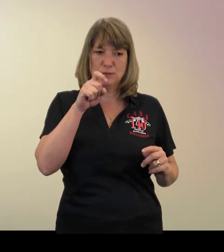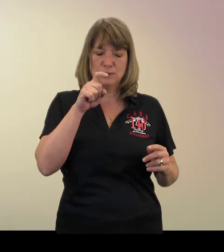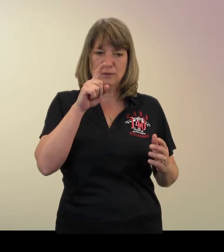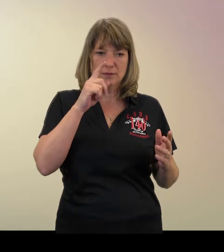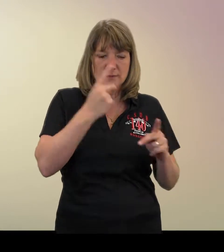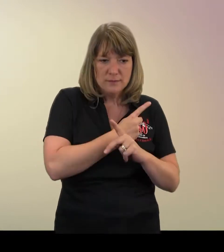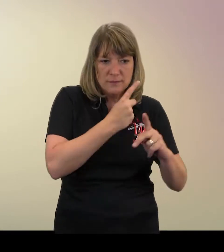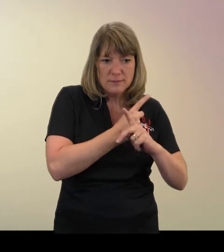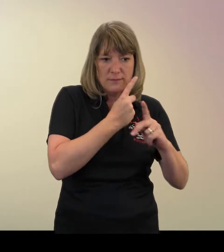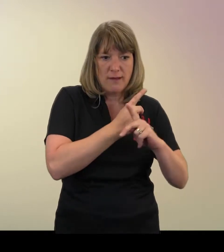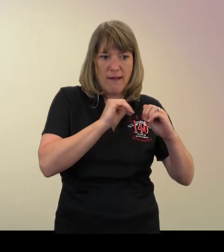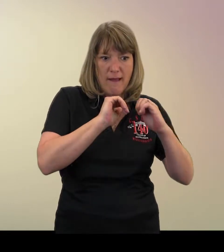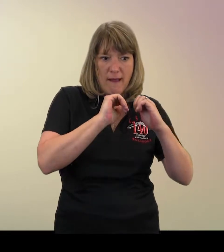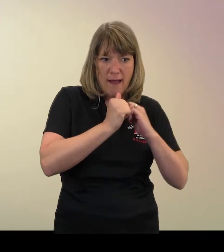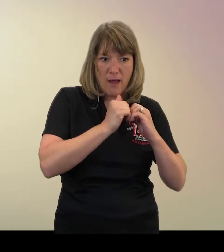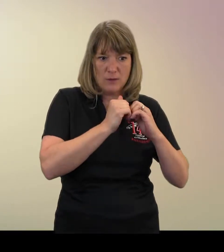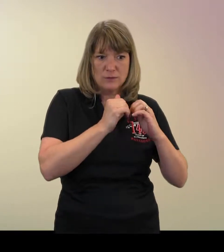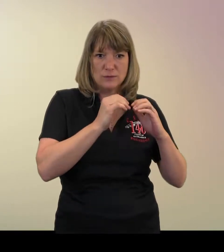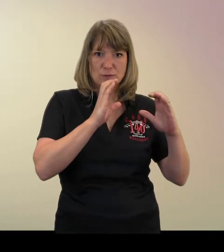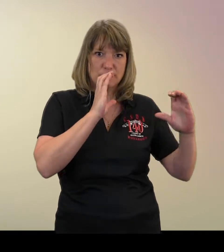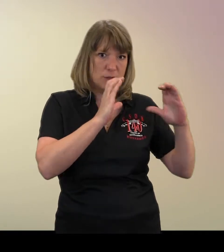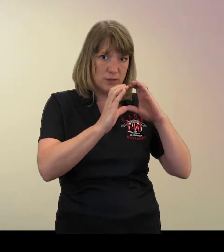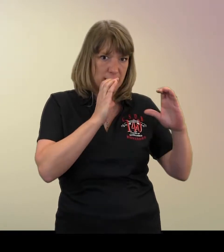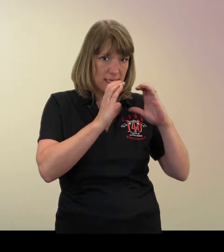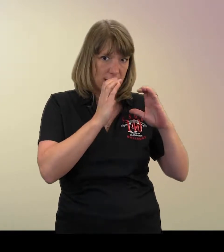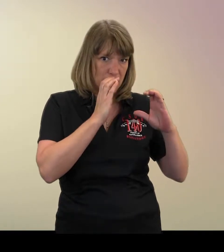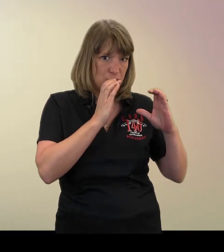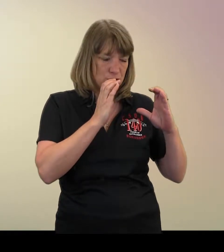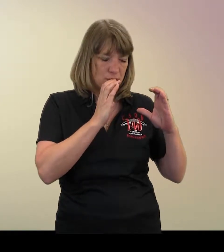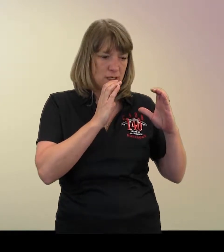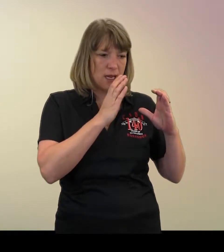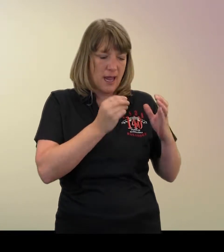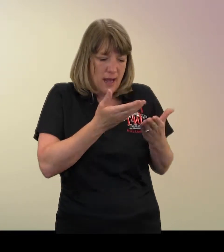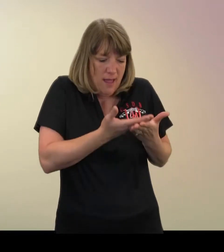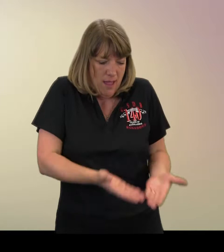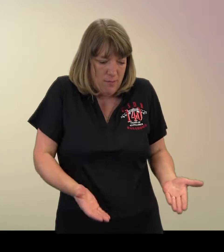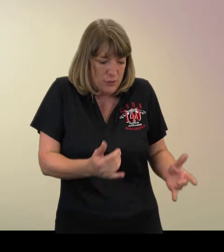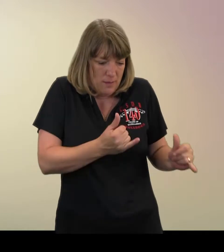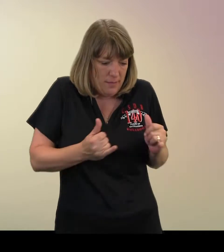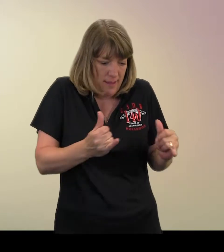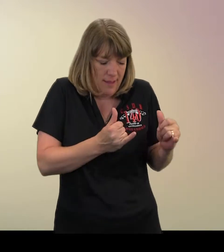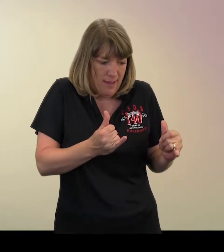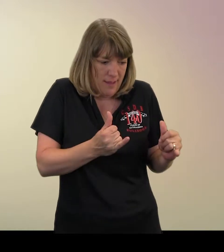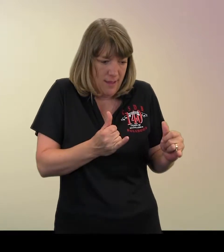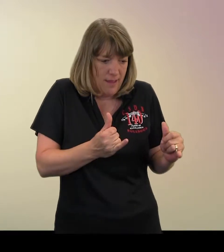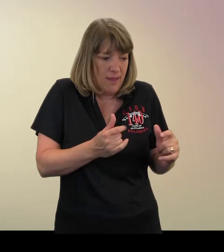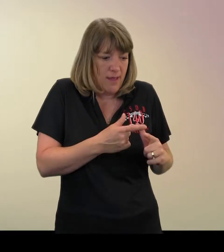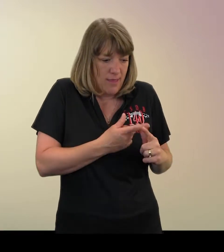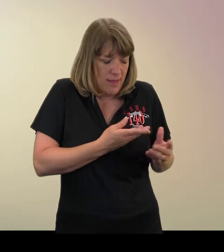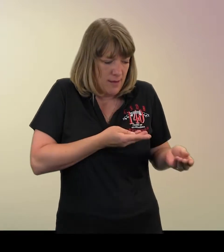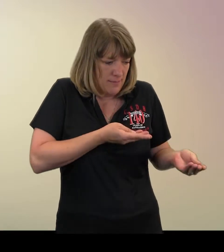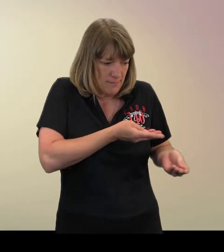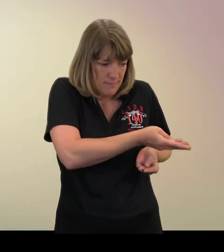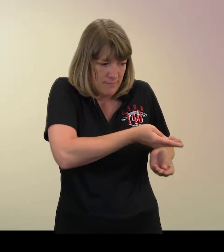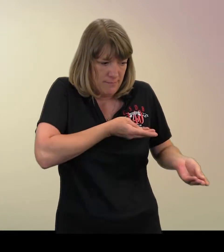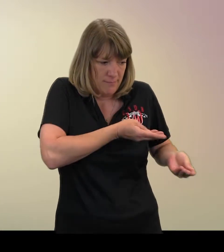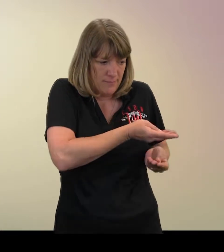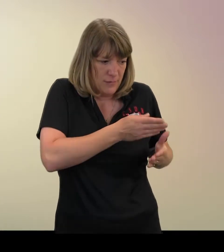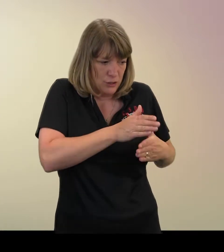how you direct communication and object play to mediate being able to have that